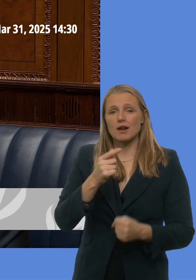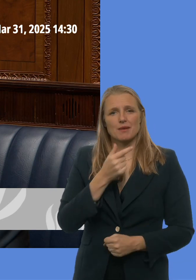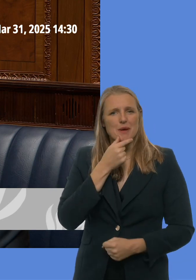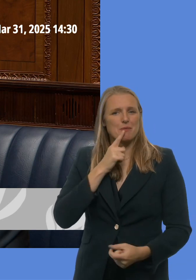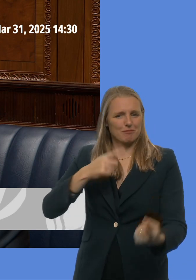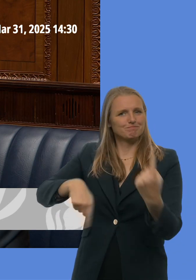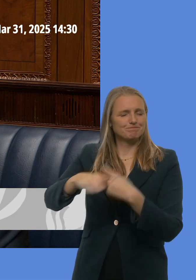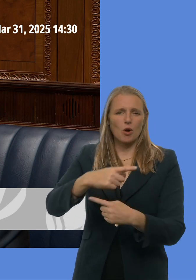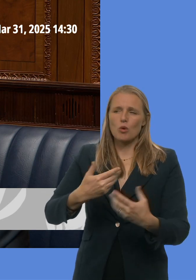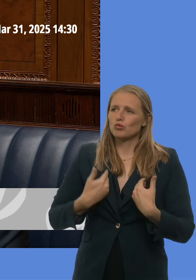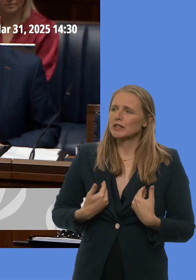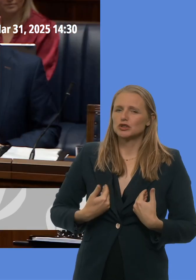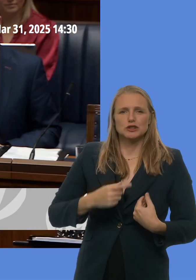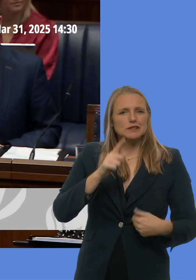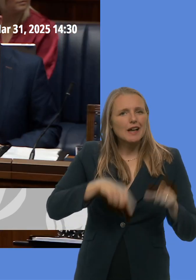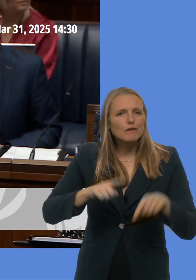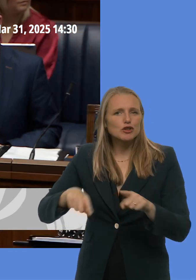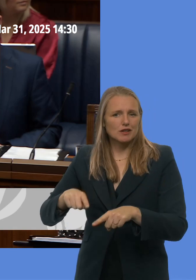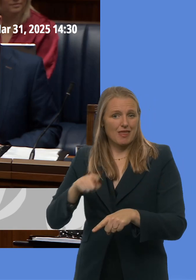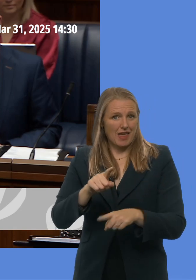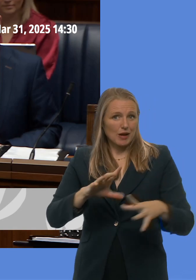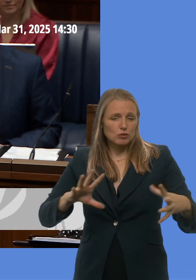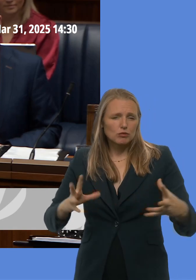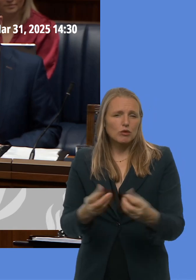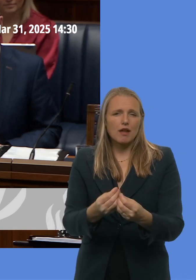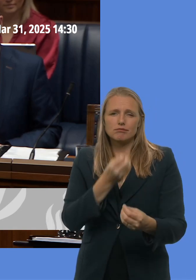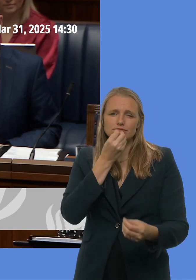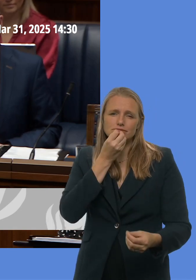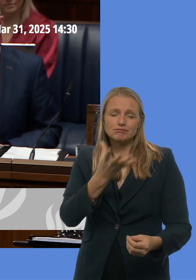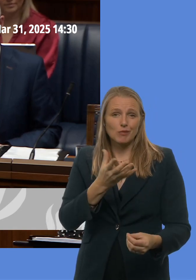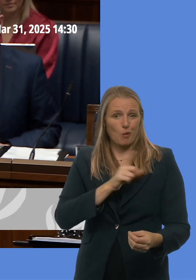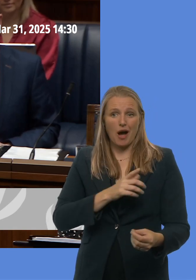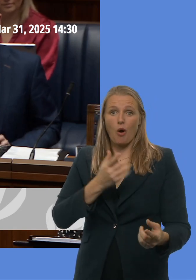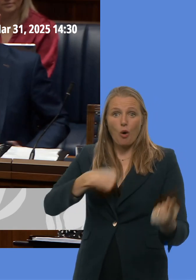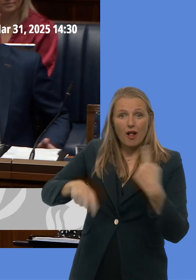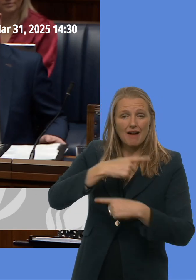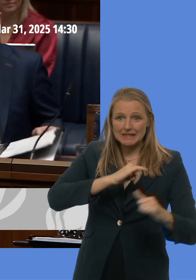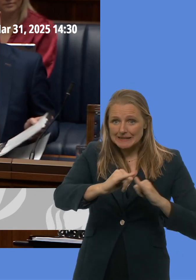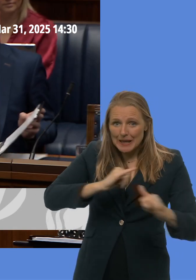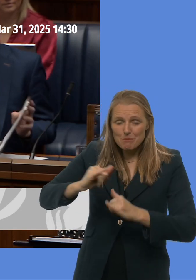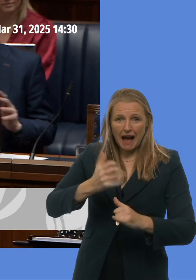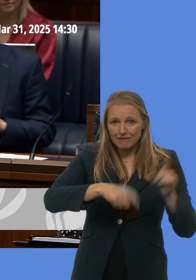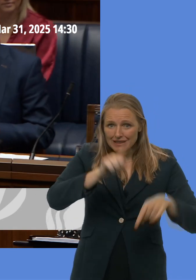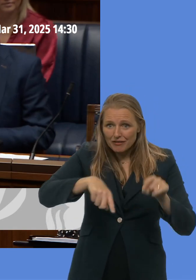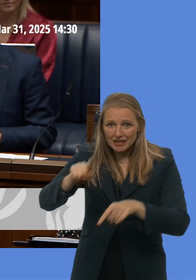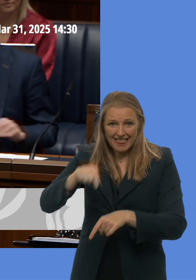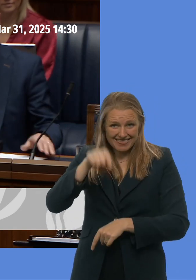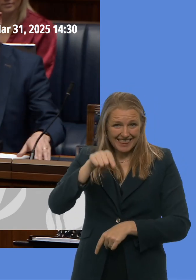all that brings us together—the commonality that we have and the ambition that we have. Of course, I will champion every person, every